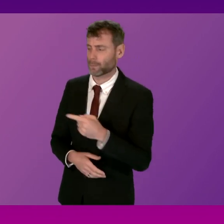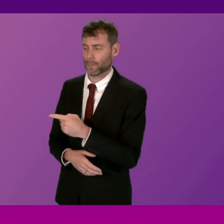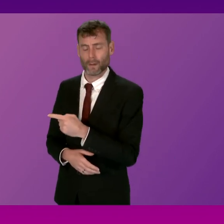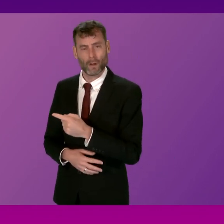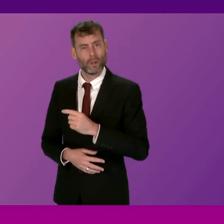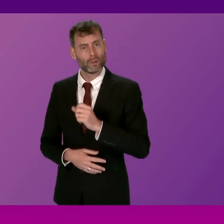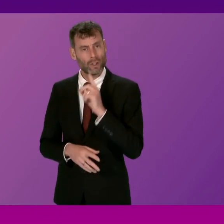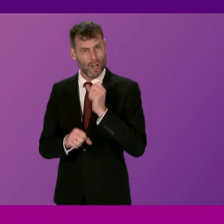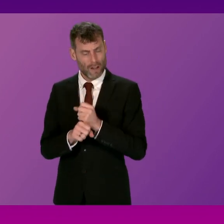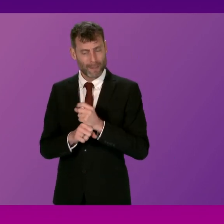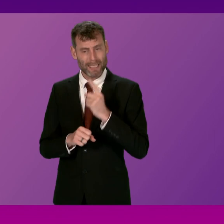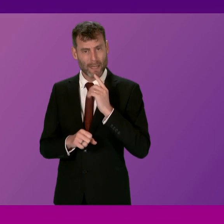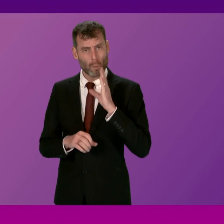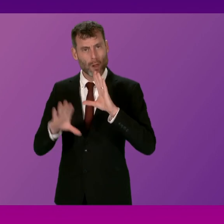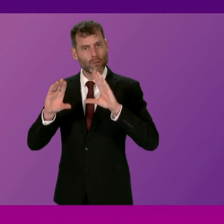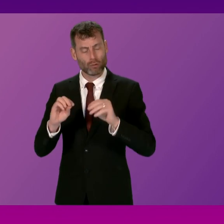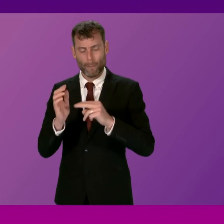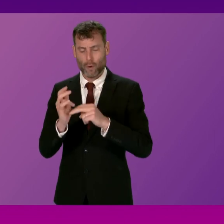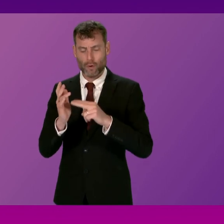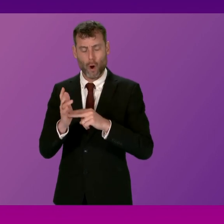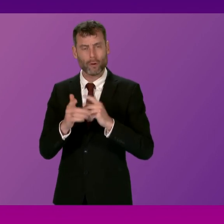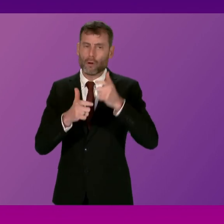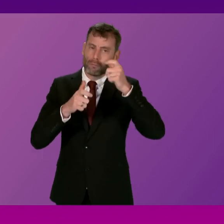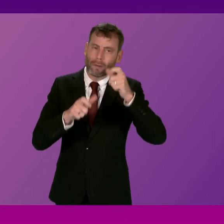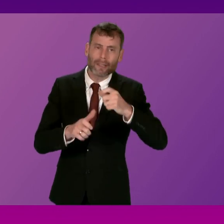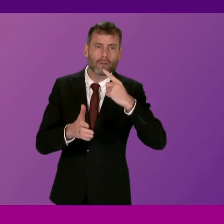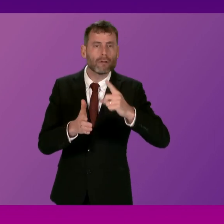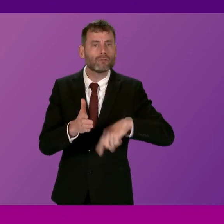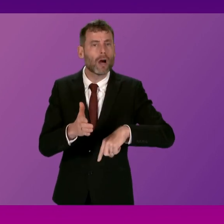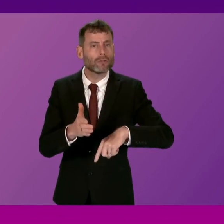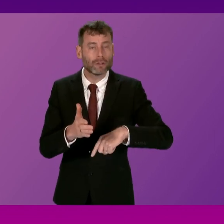In addition, inaccessible transport means that we cannot move freely around.